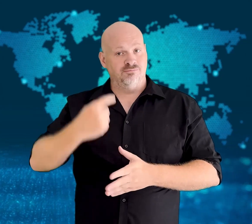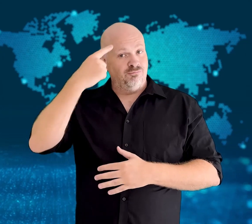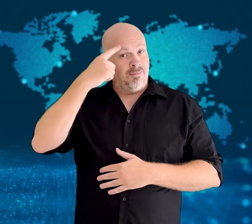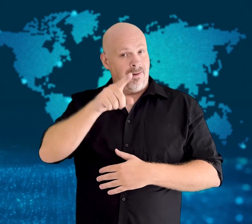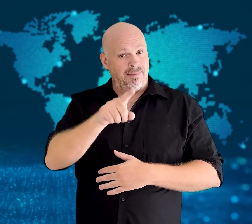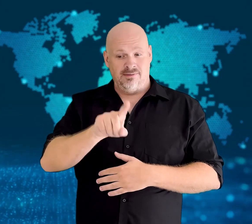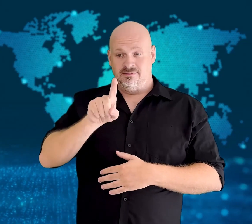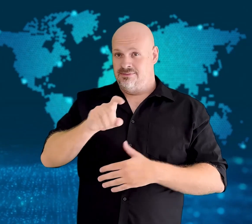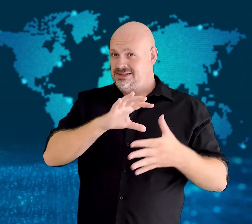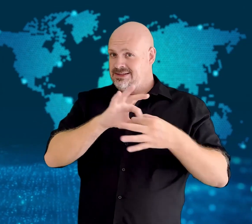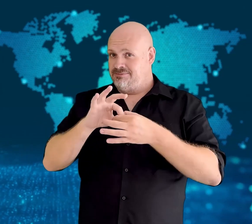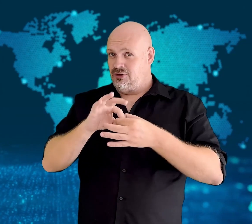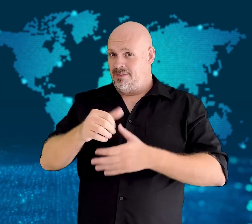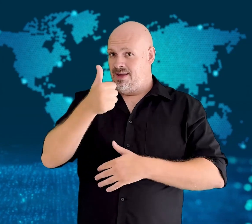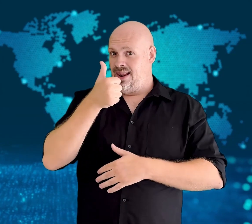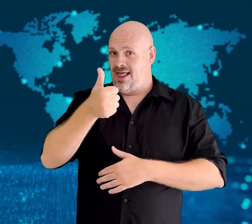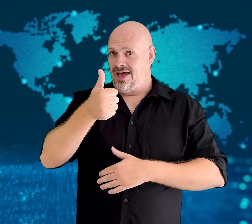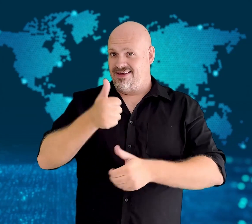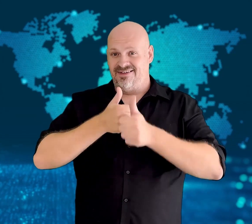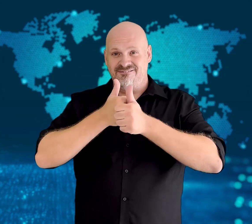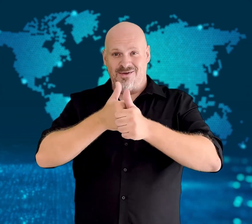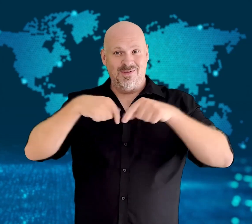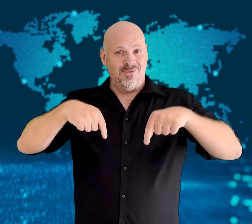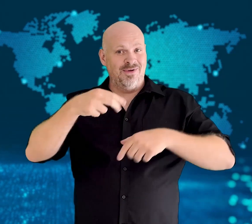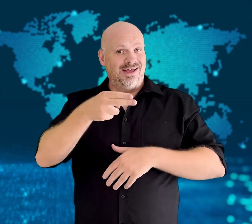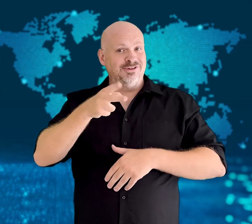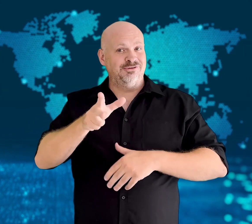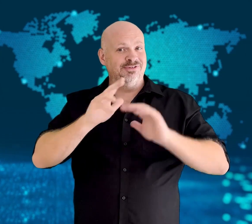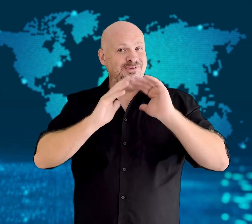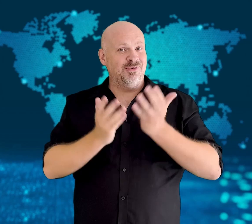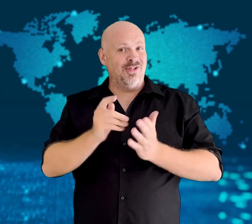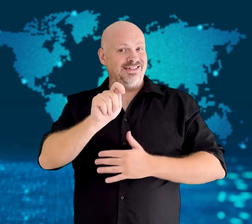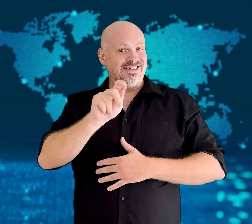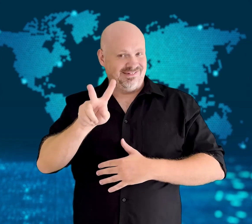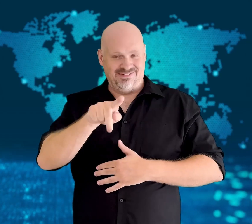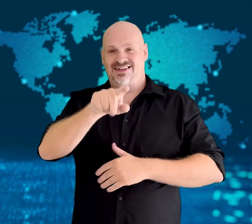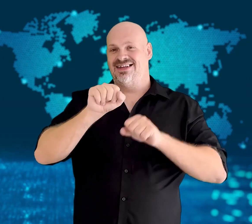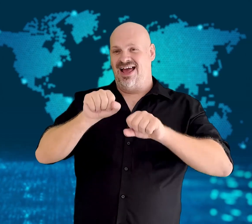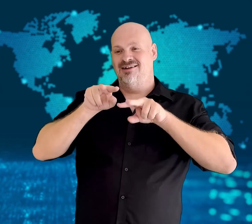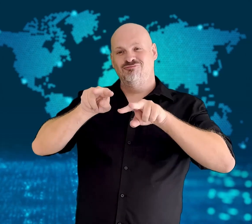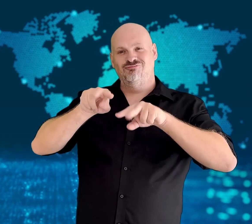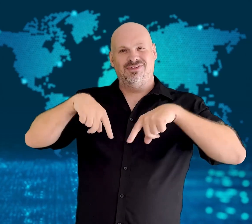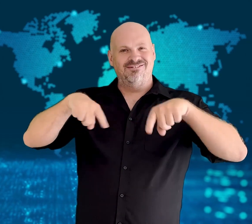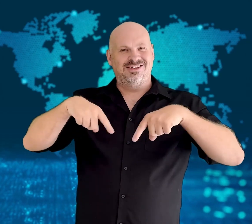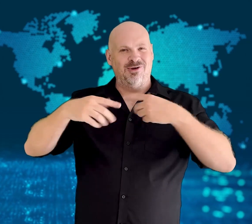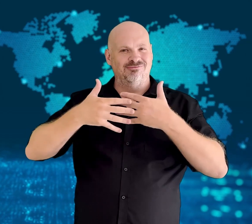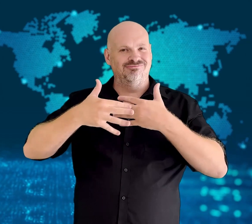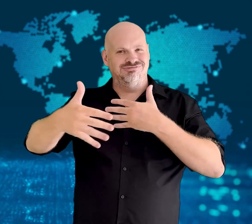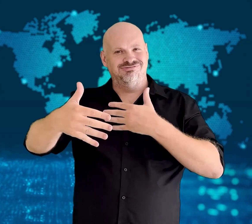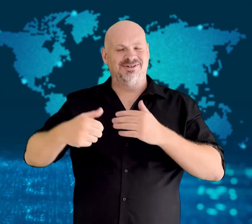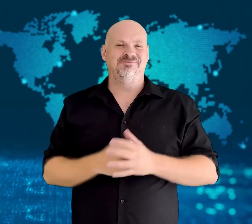Don't forget to subscribe, like, and follow H3 World TV to get new video updates!